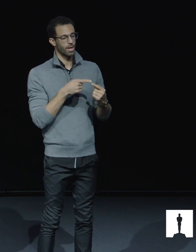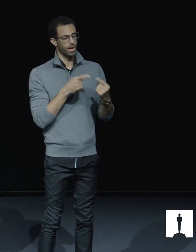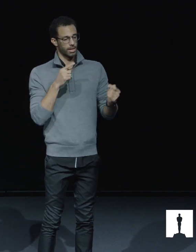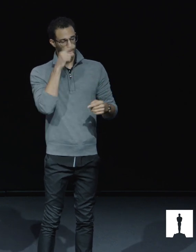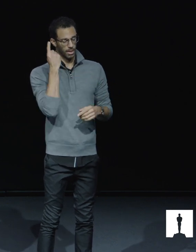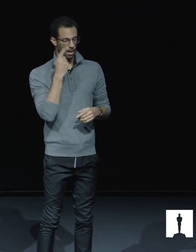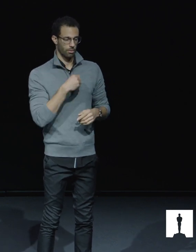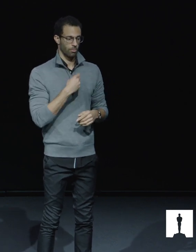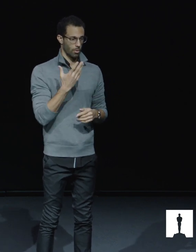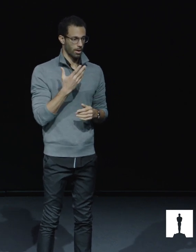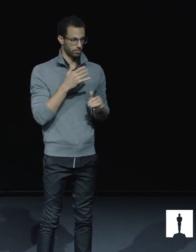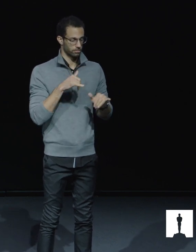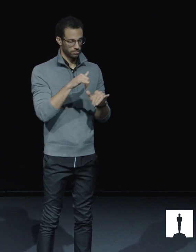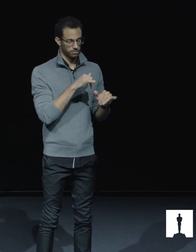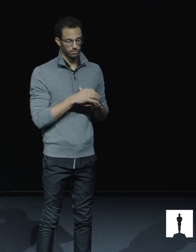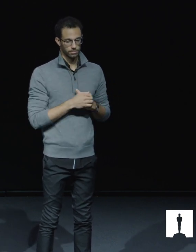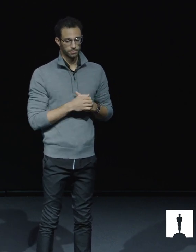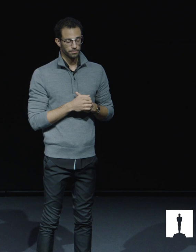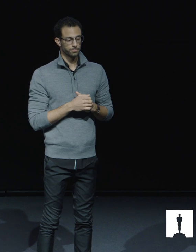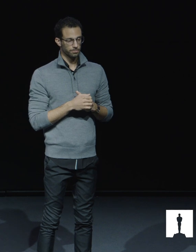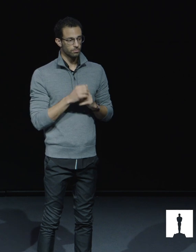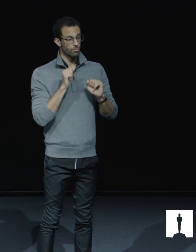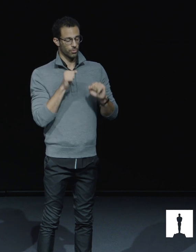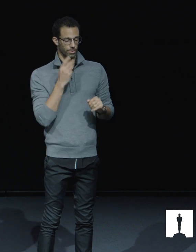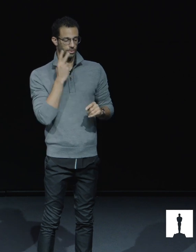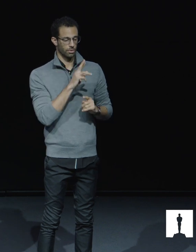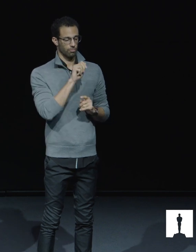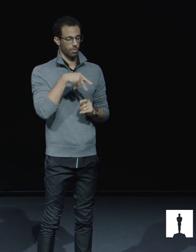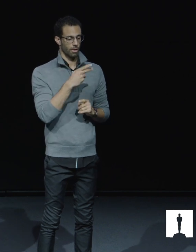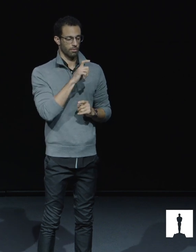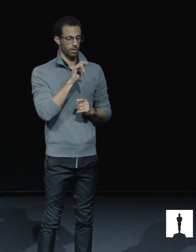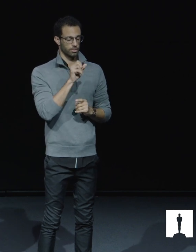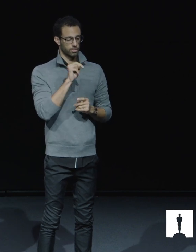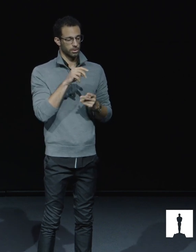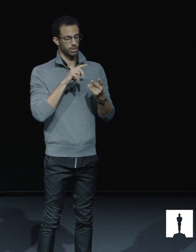this way, you can draw a very generative line from Ralph Ellison to James Baldwin to Toni